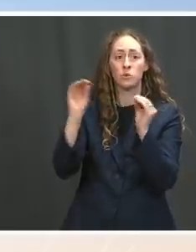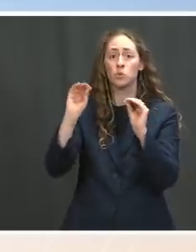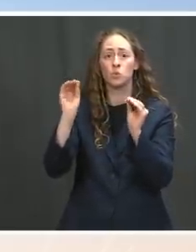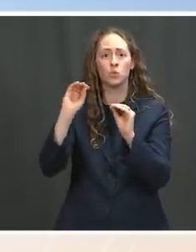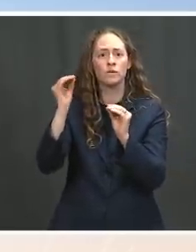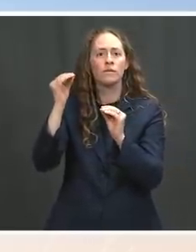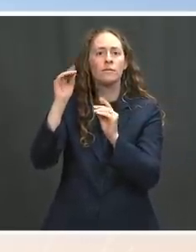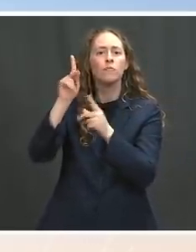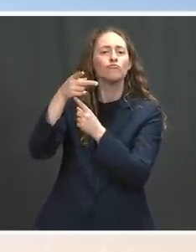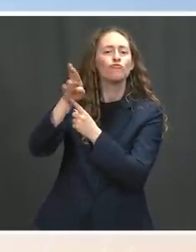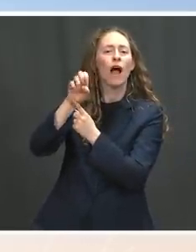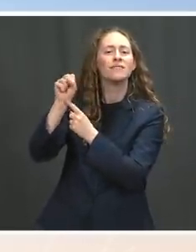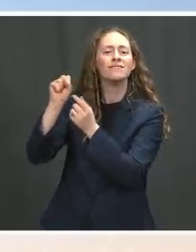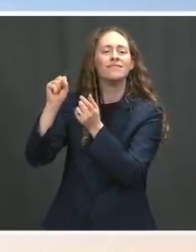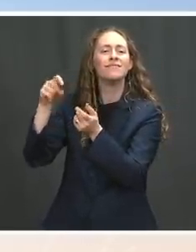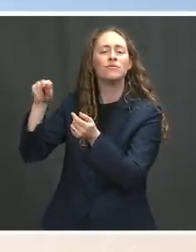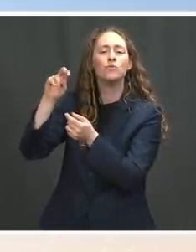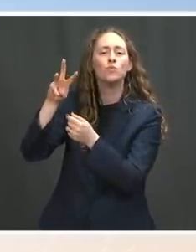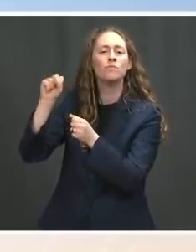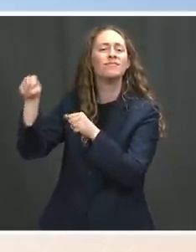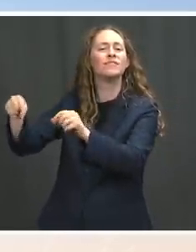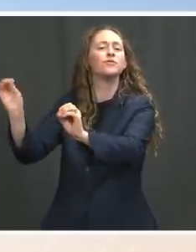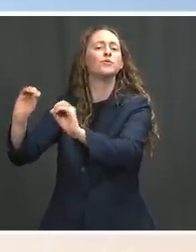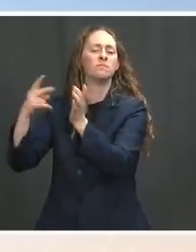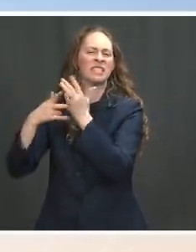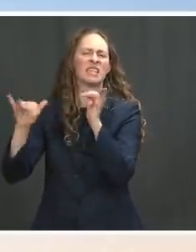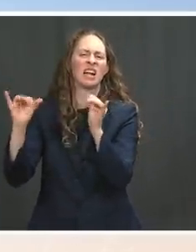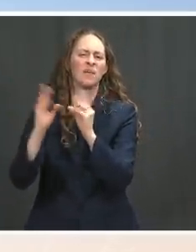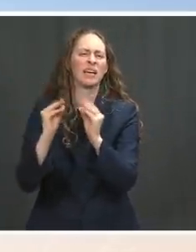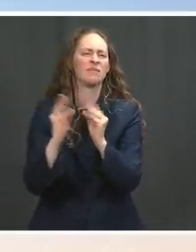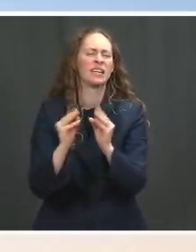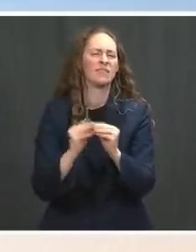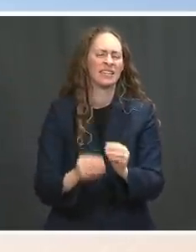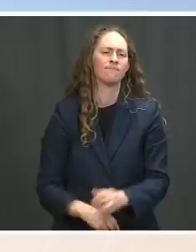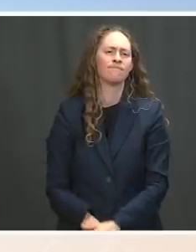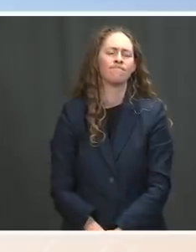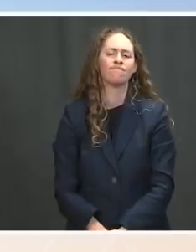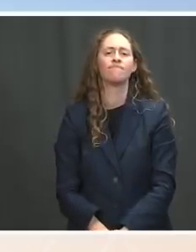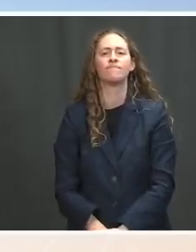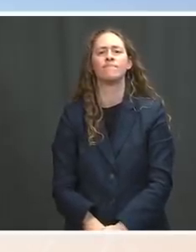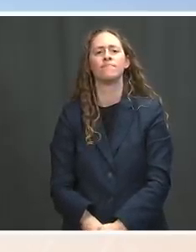that may still be going or had started anyway, can you give us a sense of -- when the President says